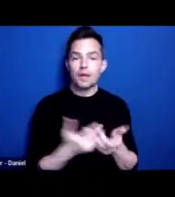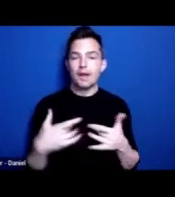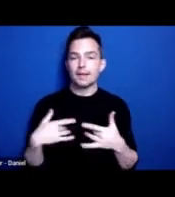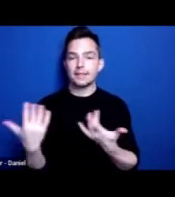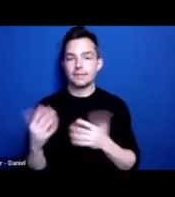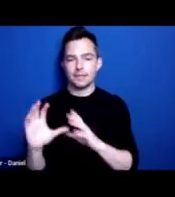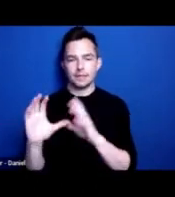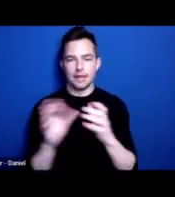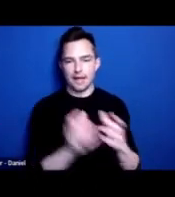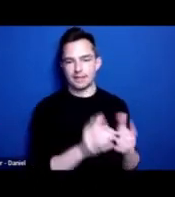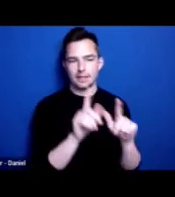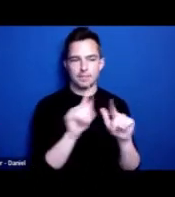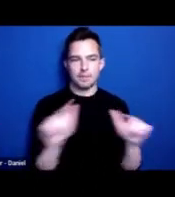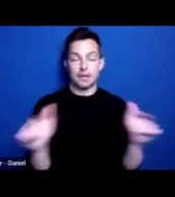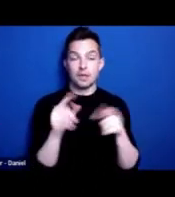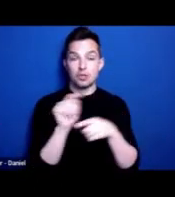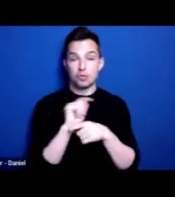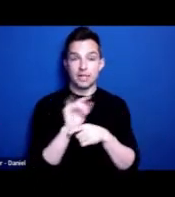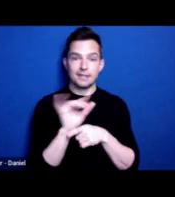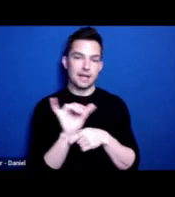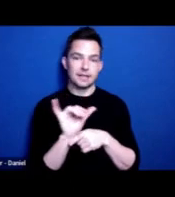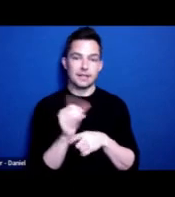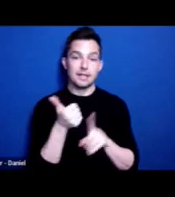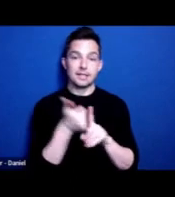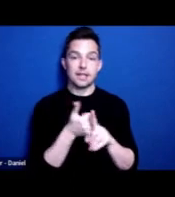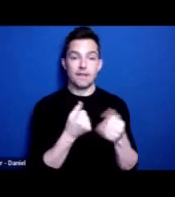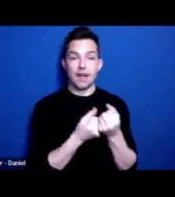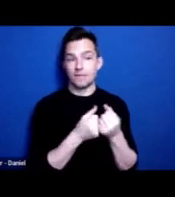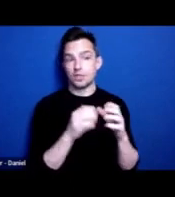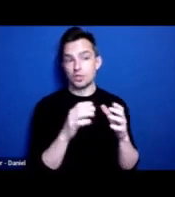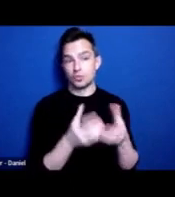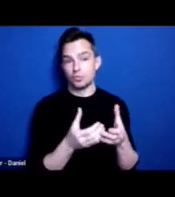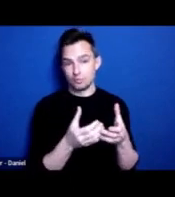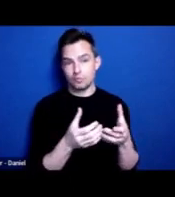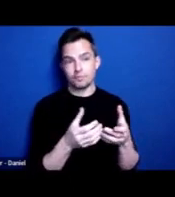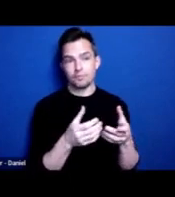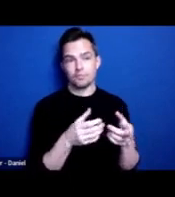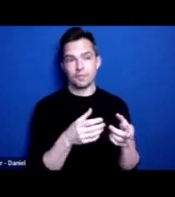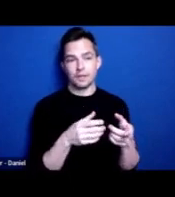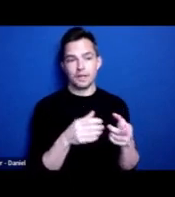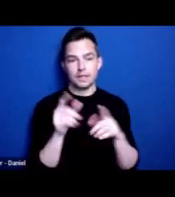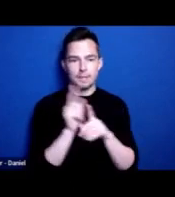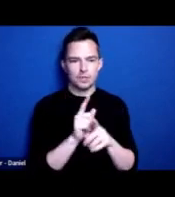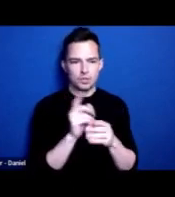mentorship program in Colorado allows a way for peers to enhance their lives by